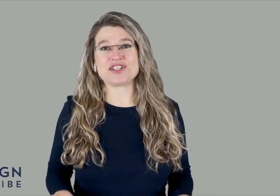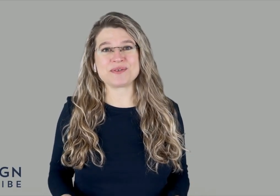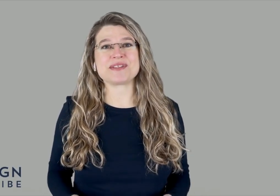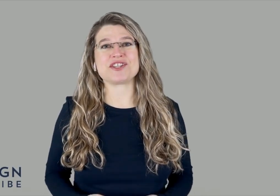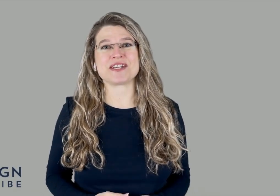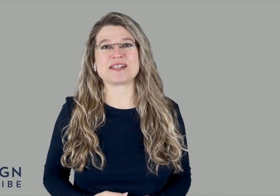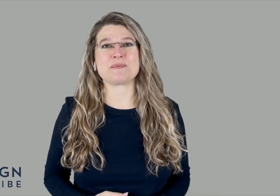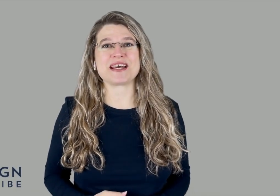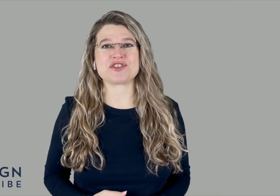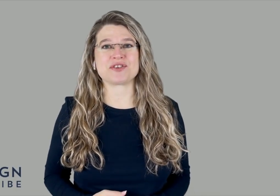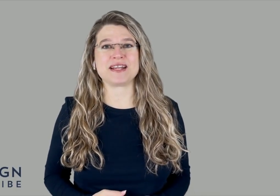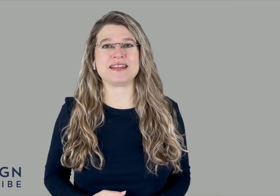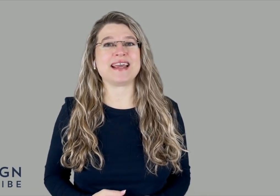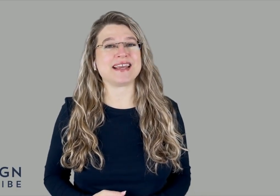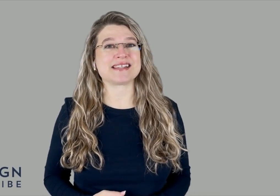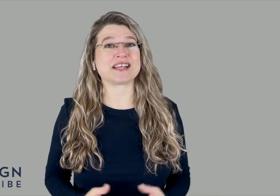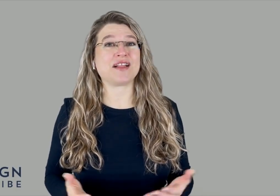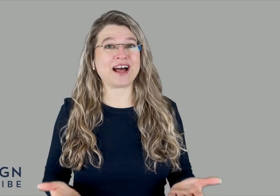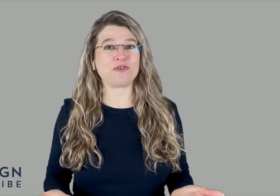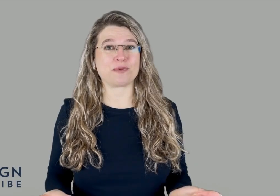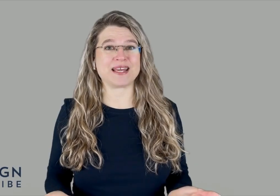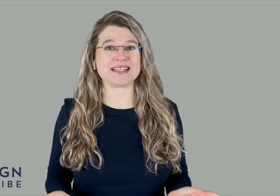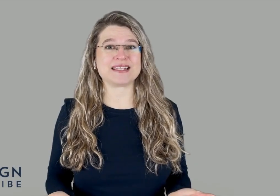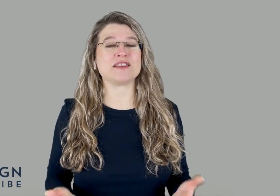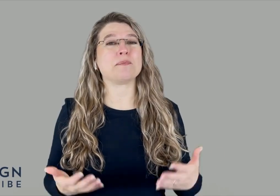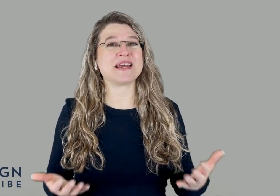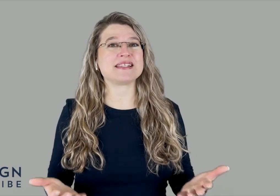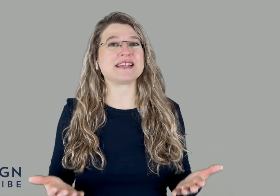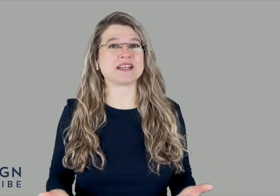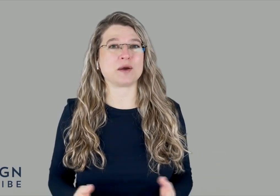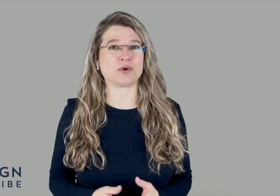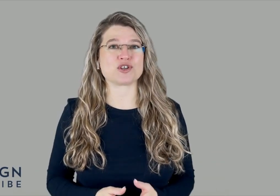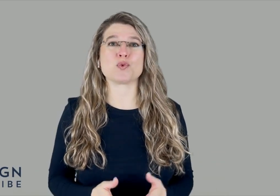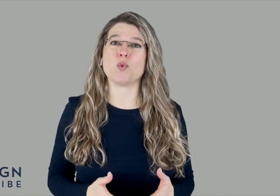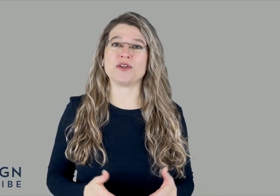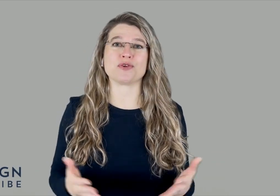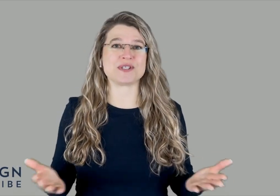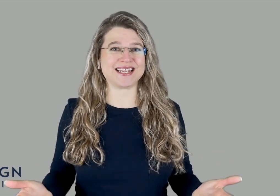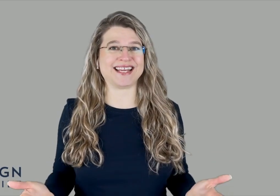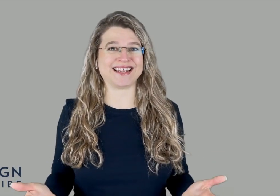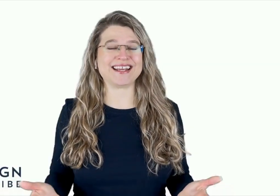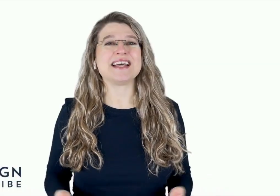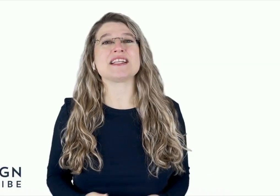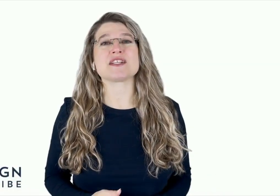do suggest mastering the ASL alphabet and the basic numbers 1 through 10 to